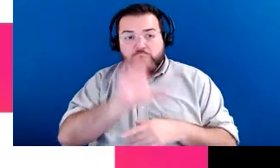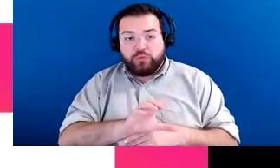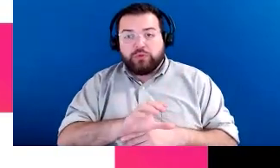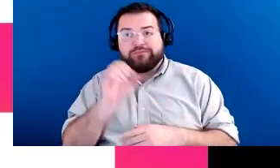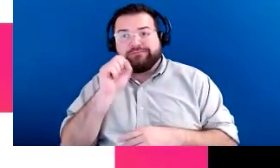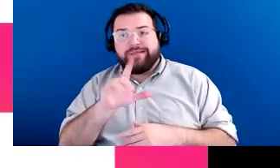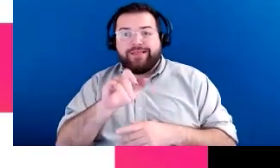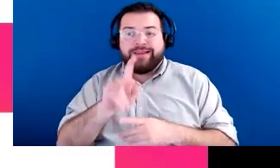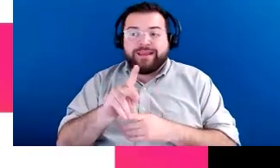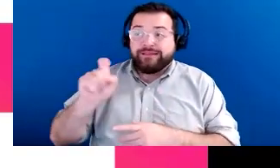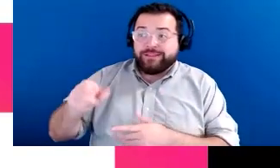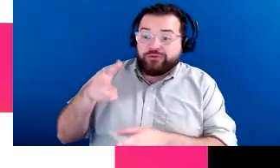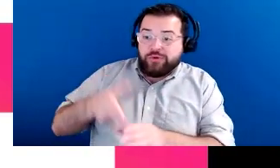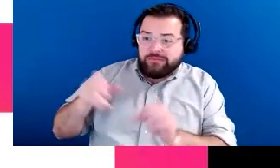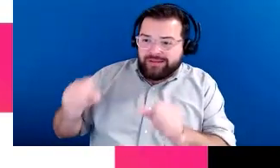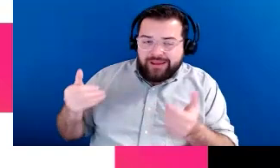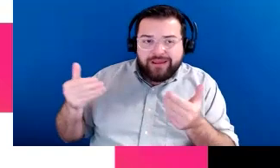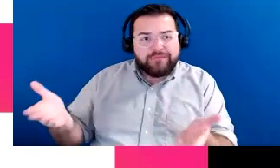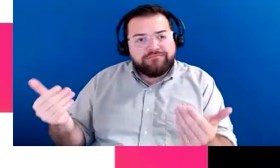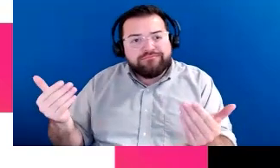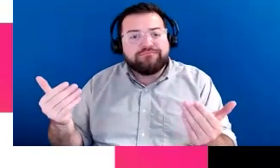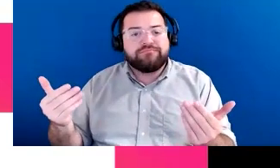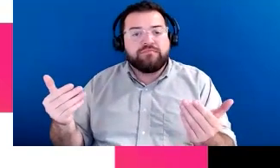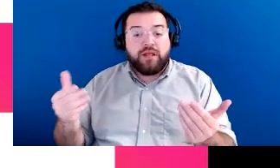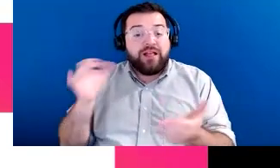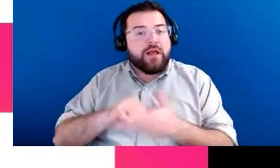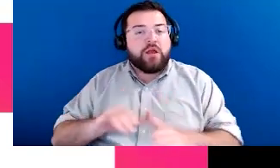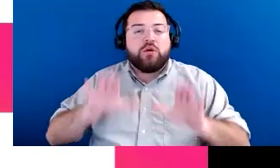And that is, you know, a great way to get them to show up.